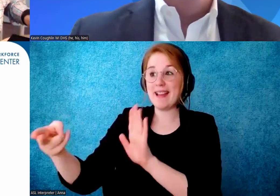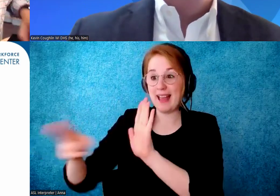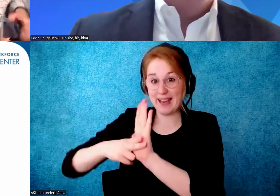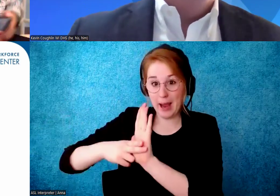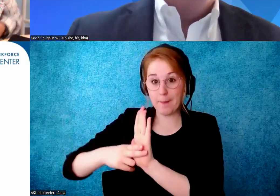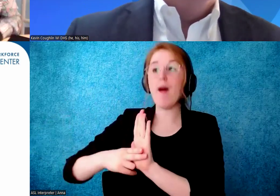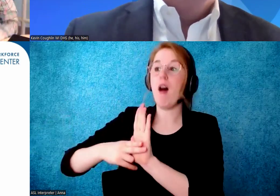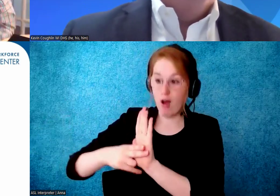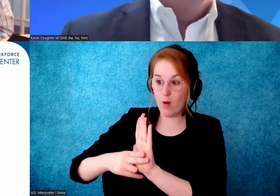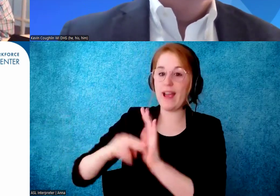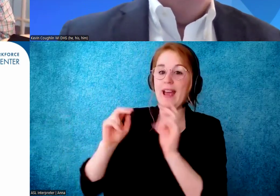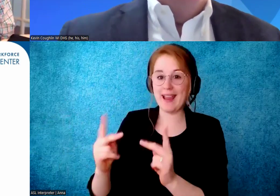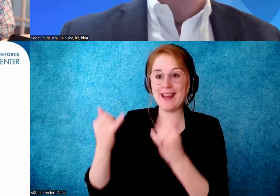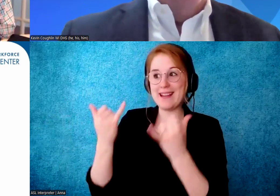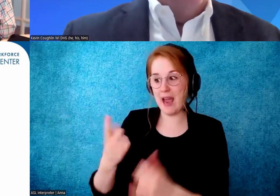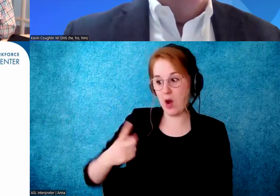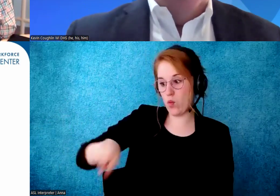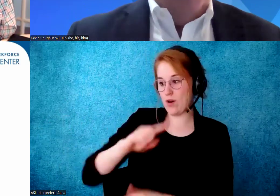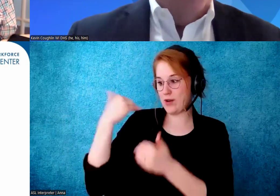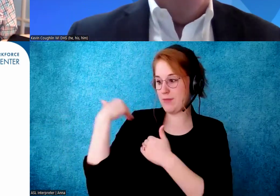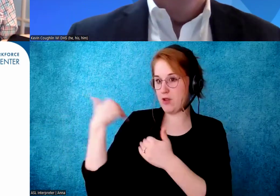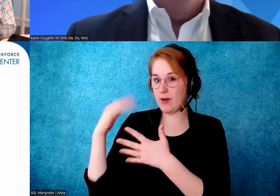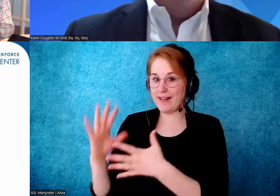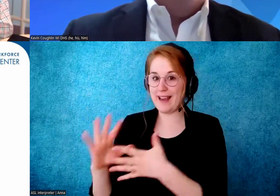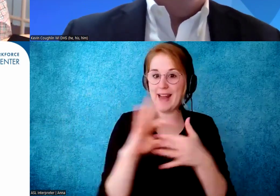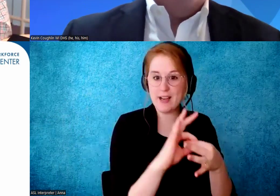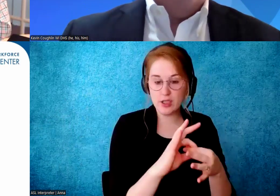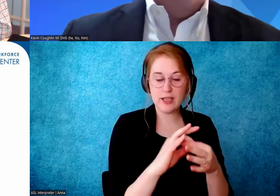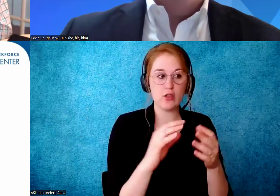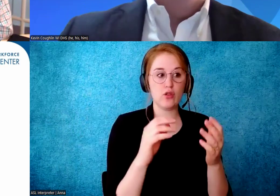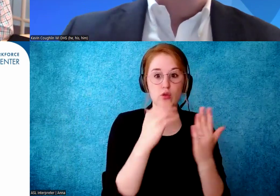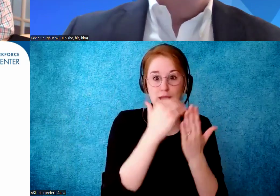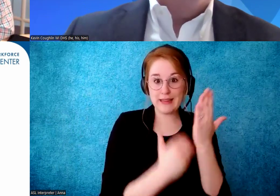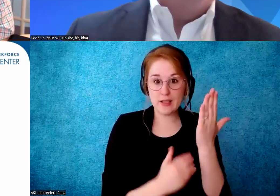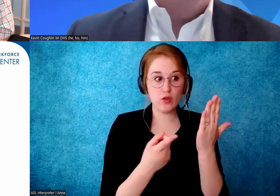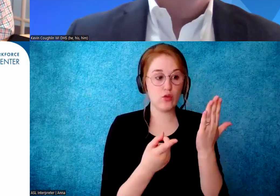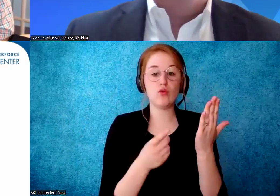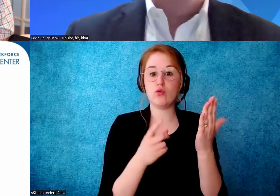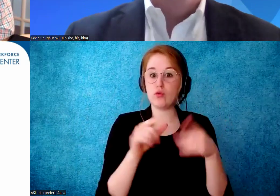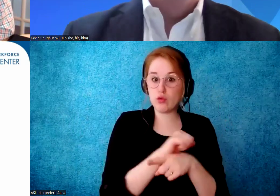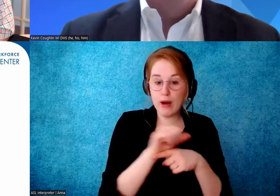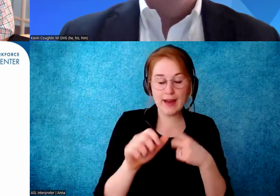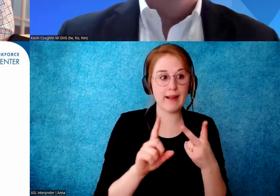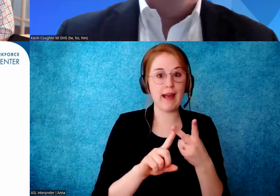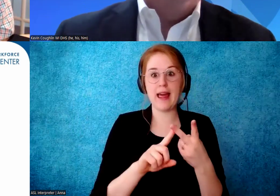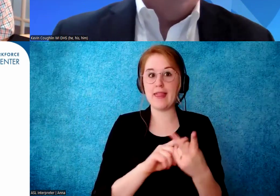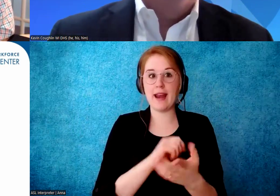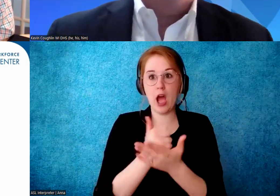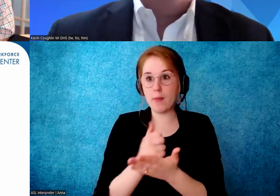and then getting them connected to our employer and then getting them to a retention. And so we're monitoring all of that.